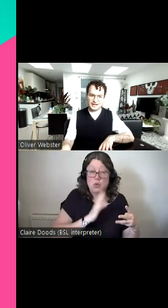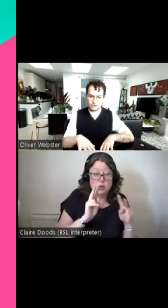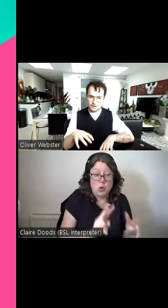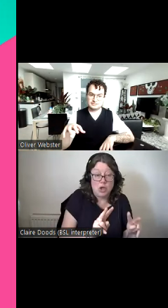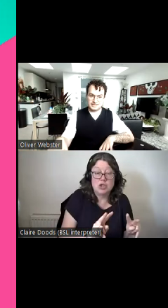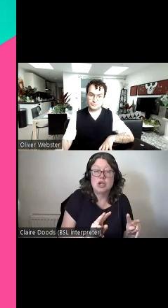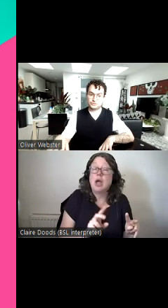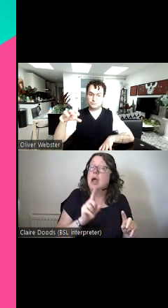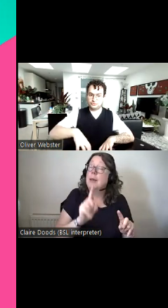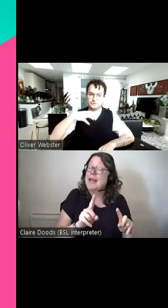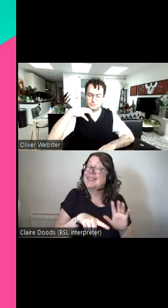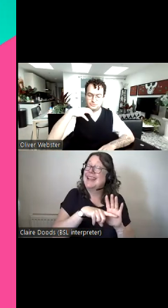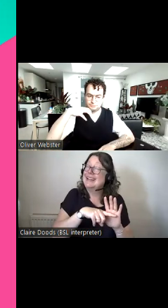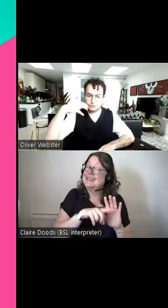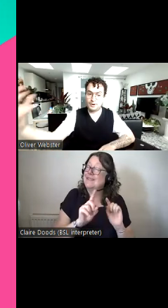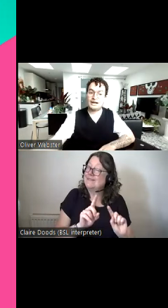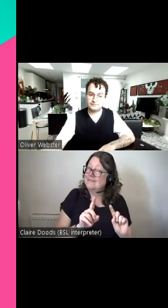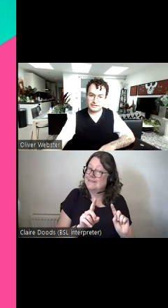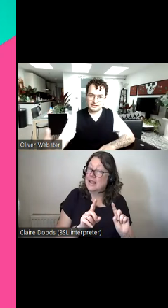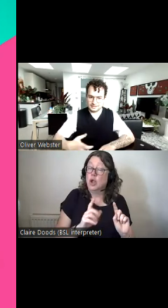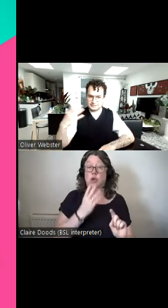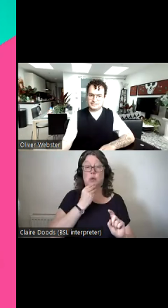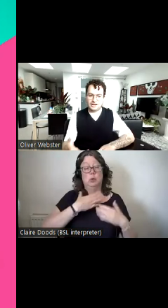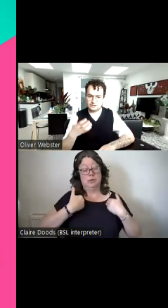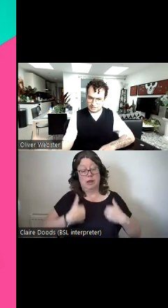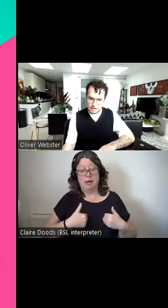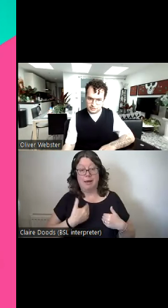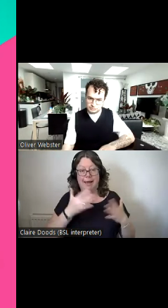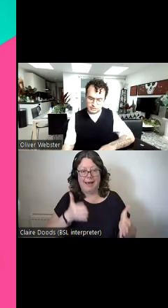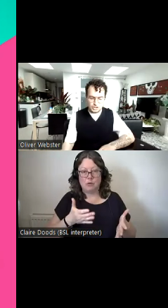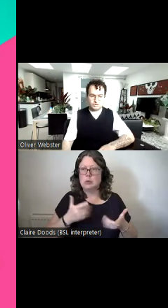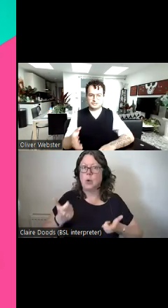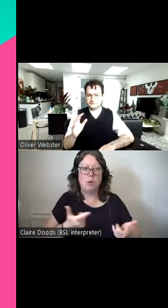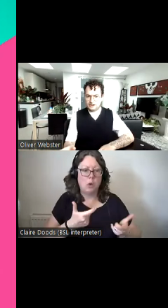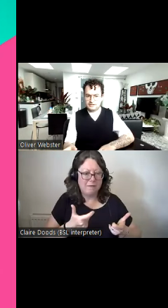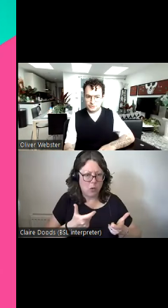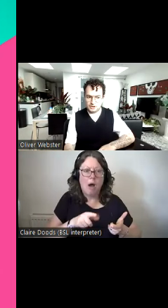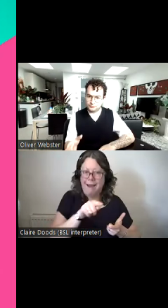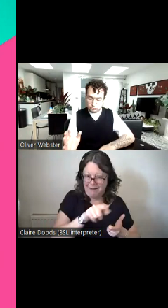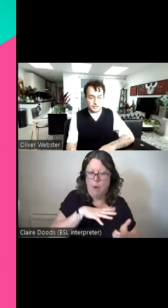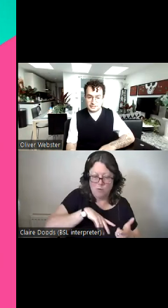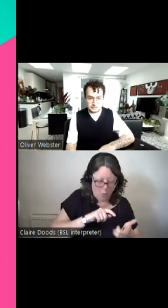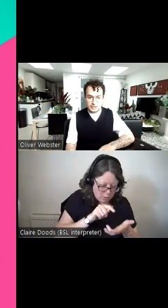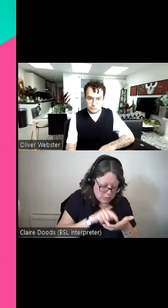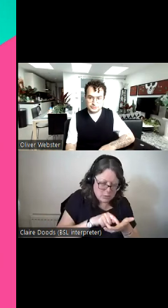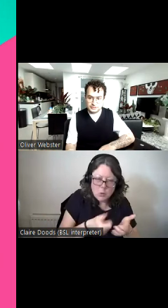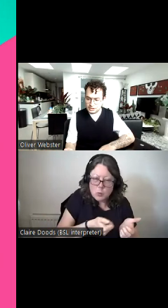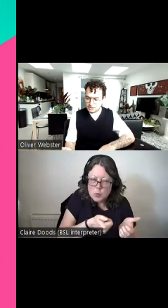and it requires them to proactively seek out subtitles, which is fine if you are a regular subtitle user,